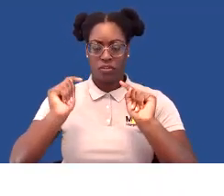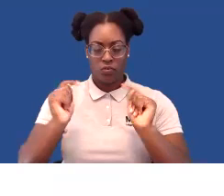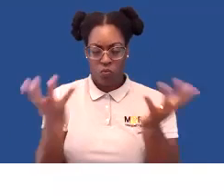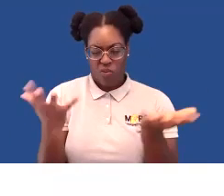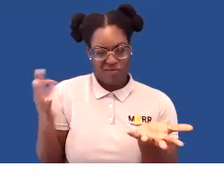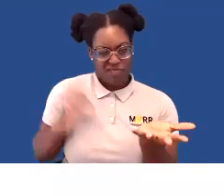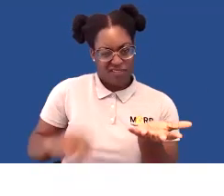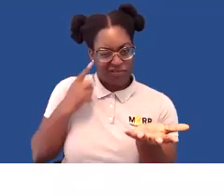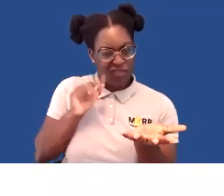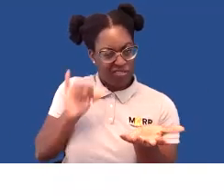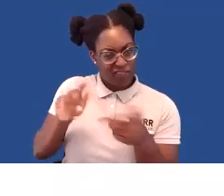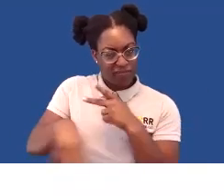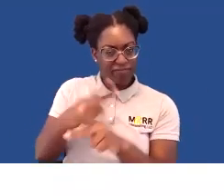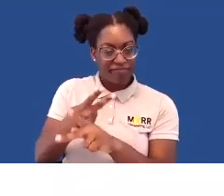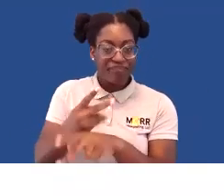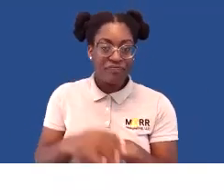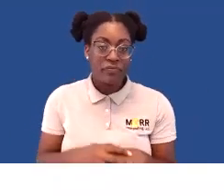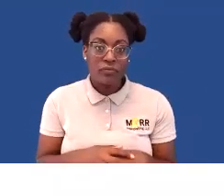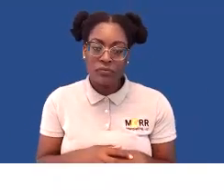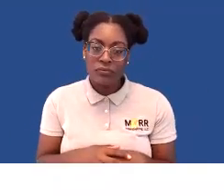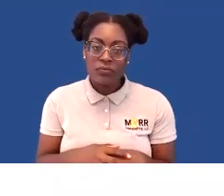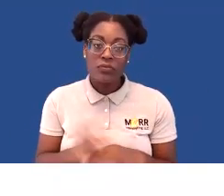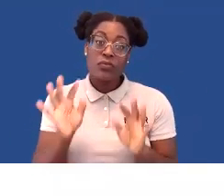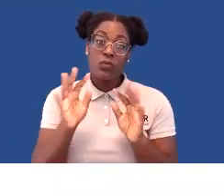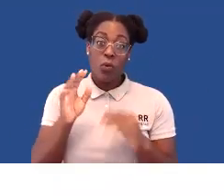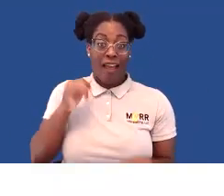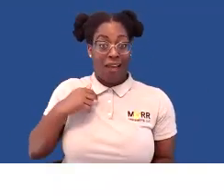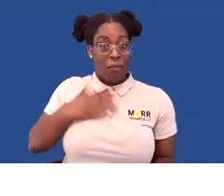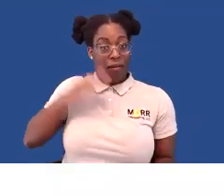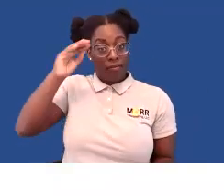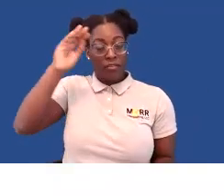I think it's important to know that it allows participants to establish personal connections.